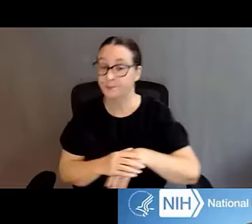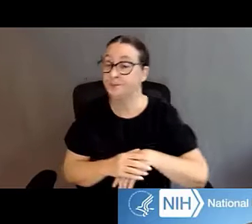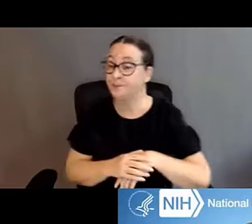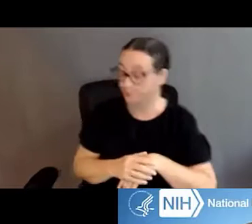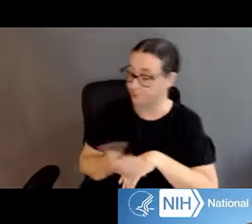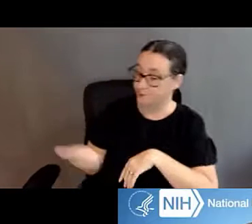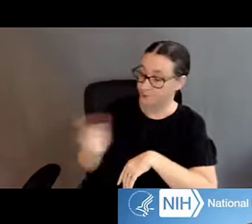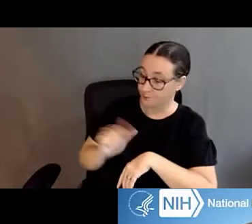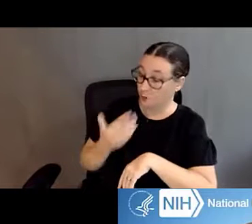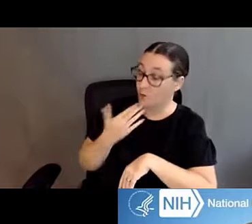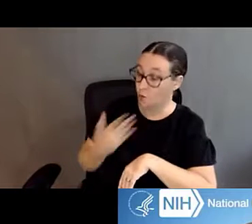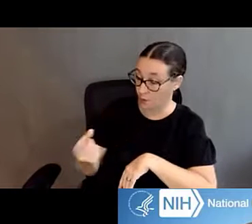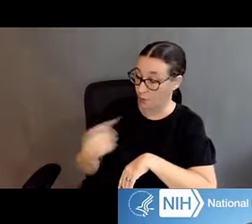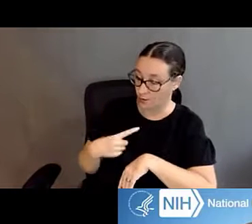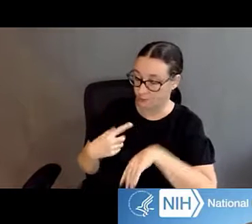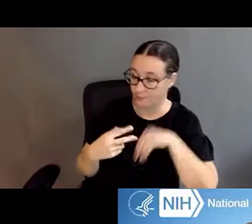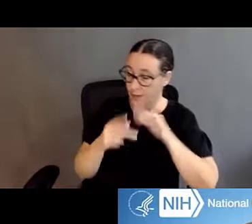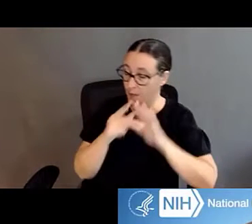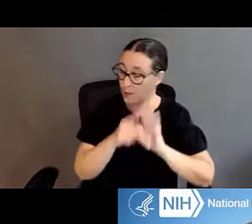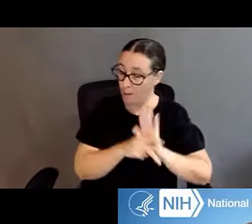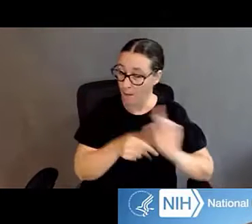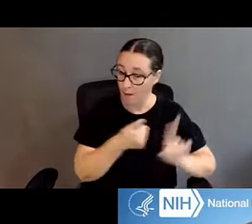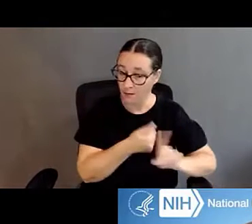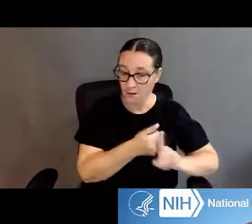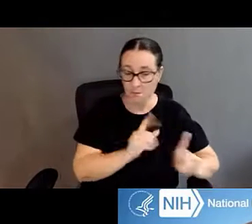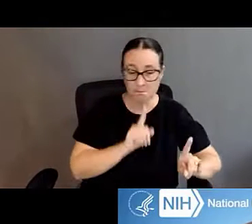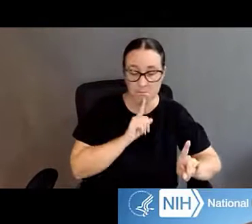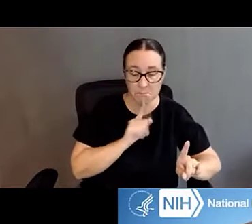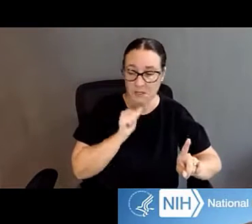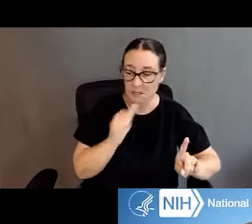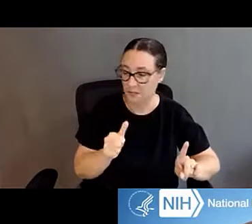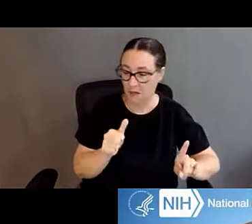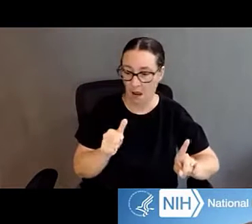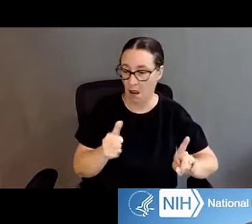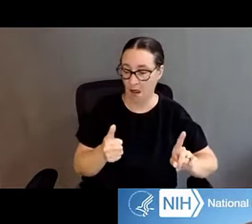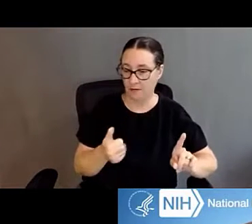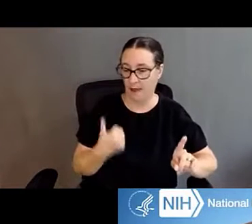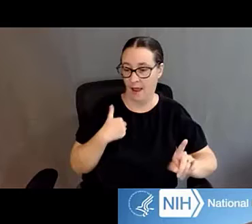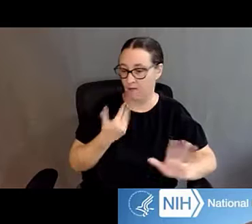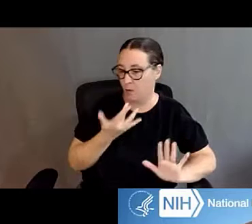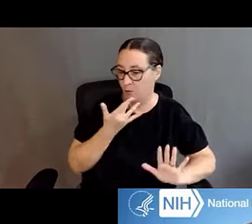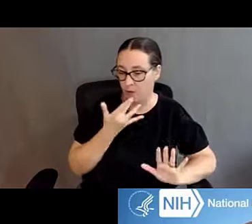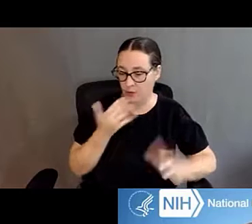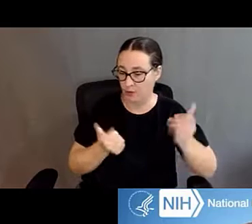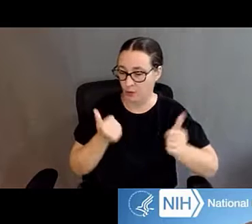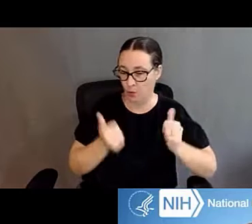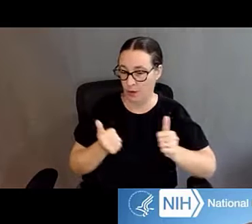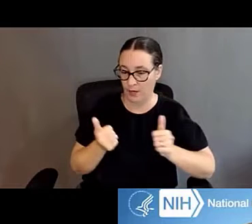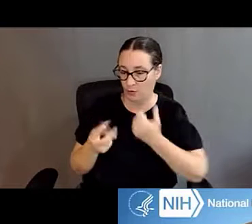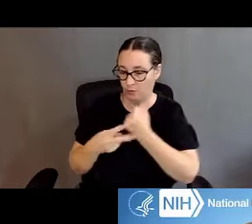and the policy does not differentiate or express any preferences for which repositories investigators should use,